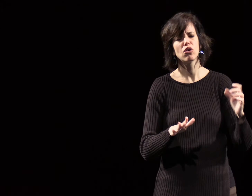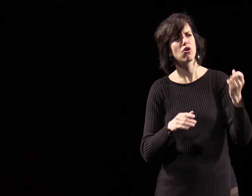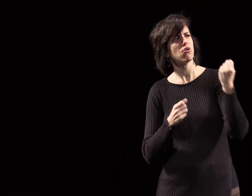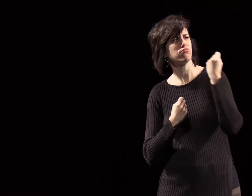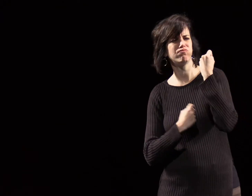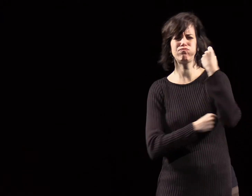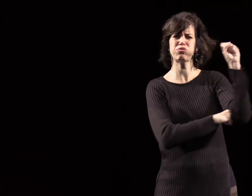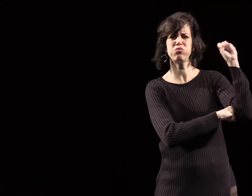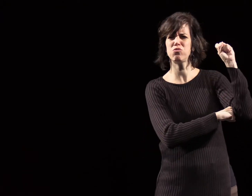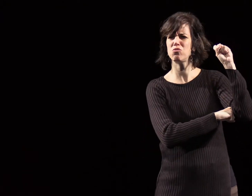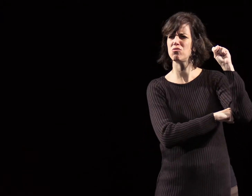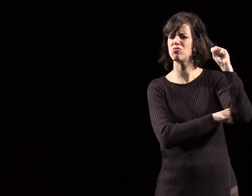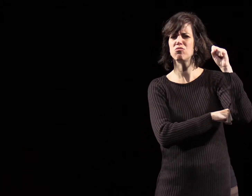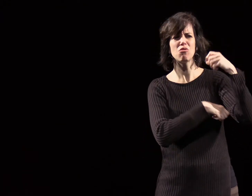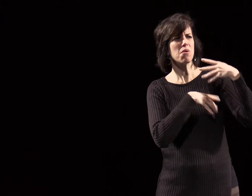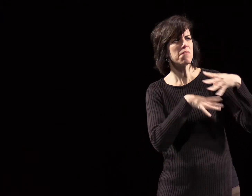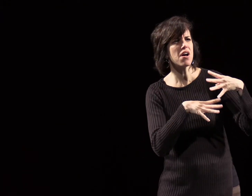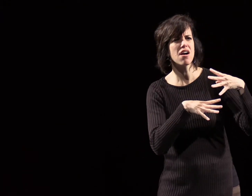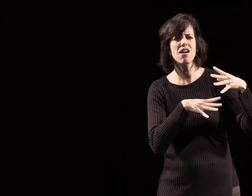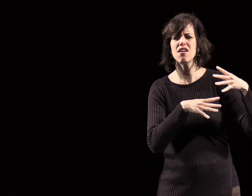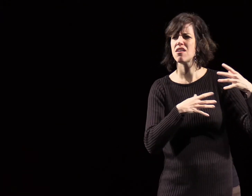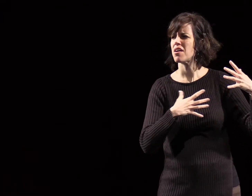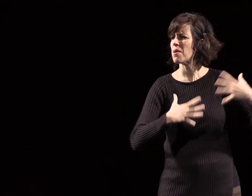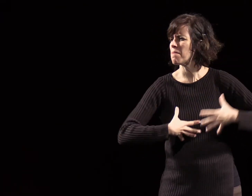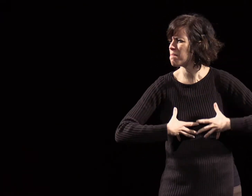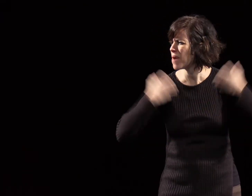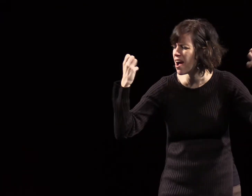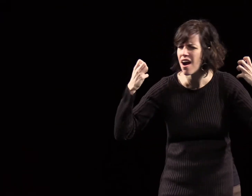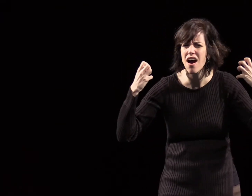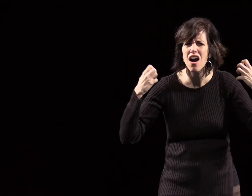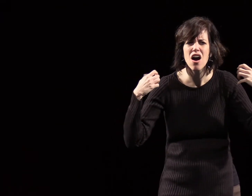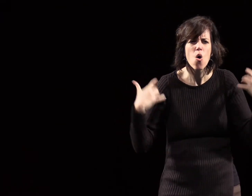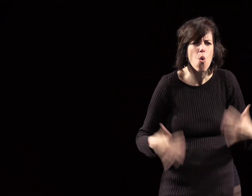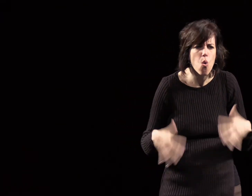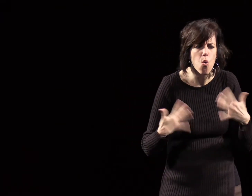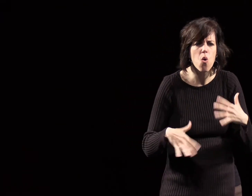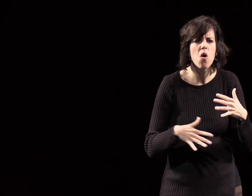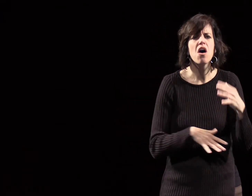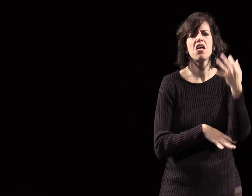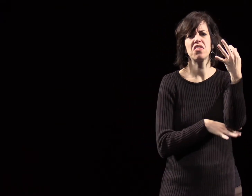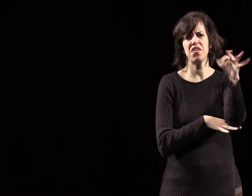and I had this sense of opposition, of angst and anger